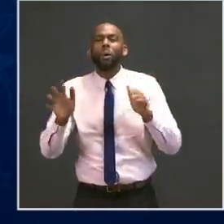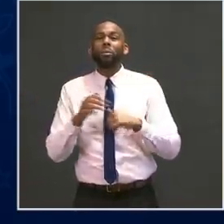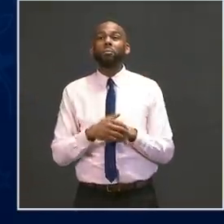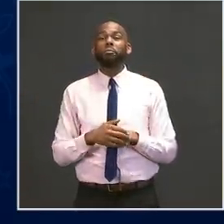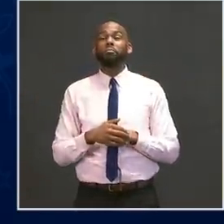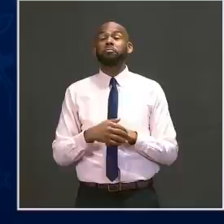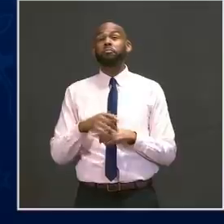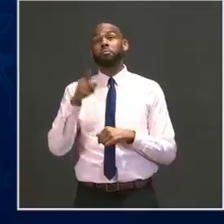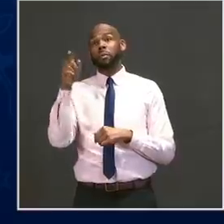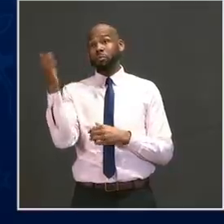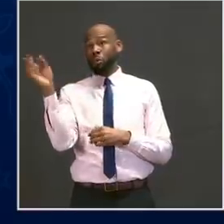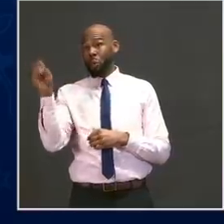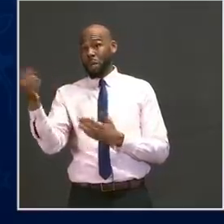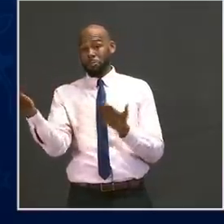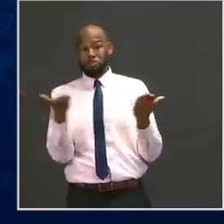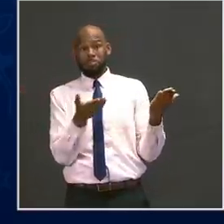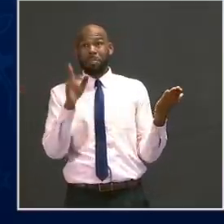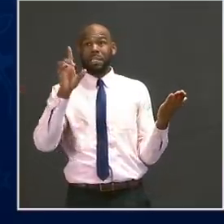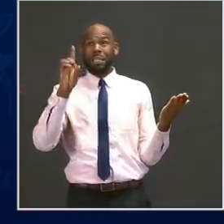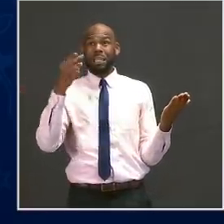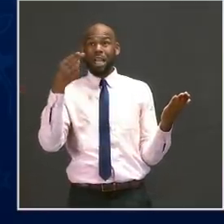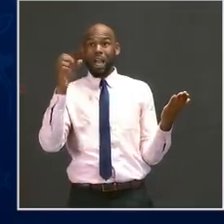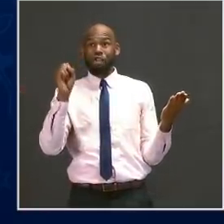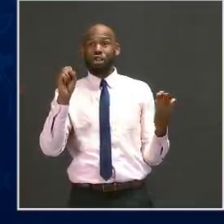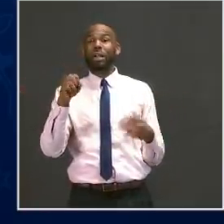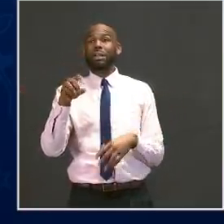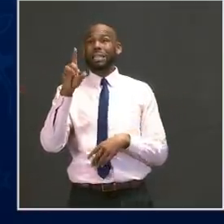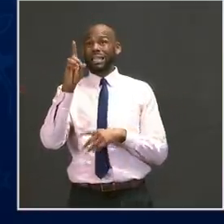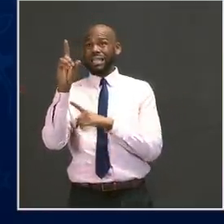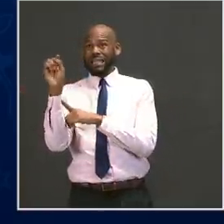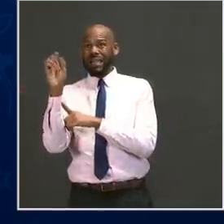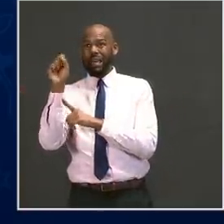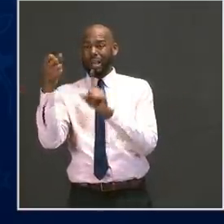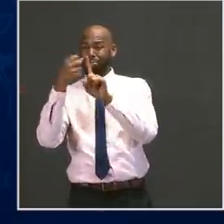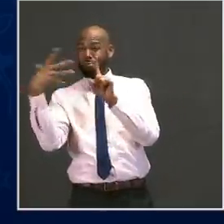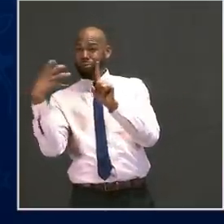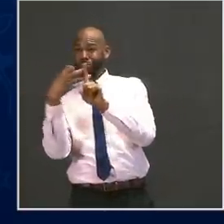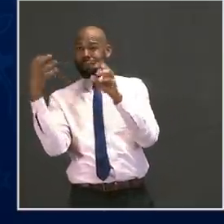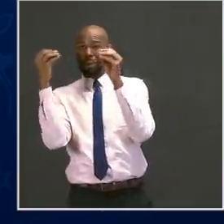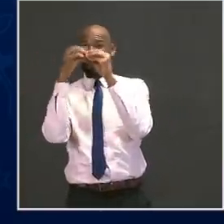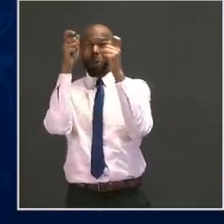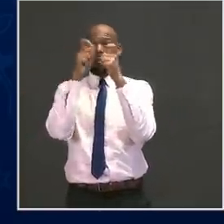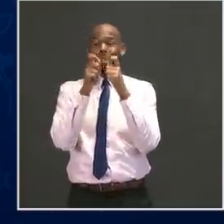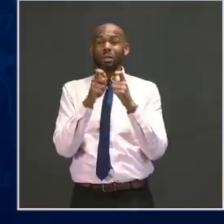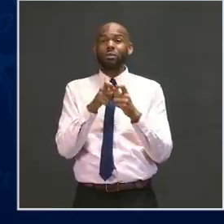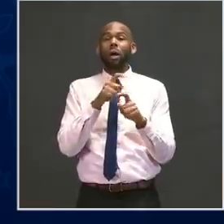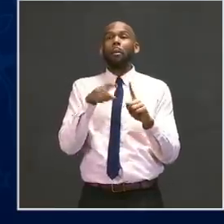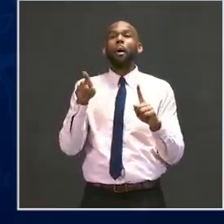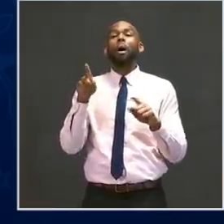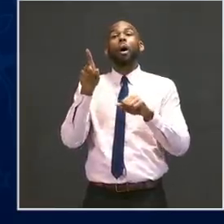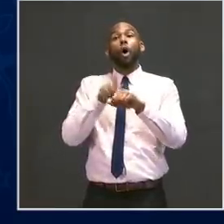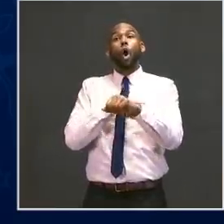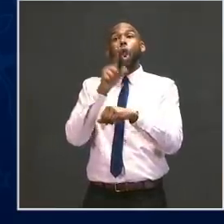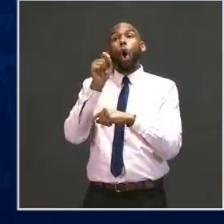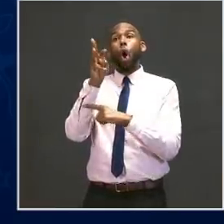and CBP, who can outline more specifics. But when long-term holding solutions are impossible